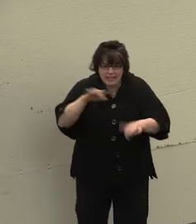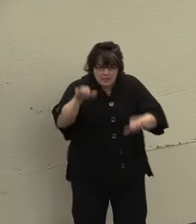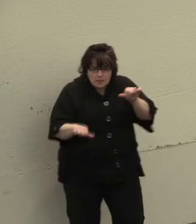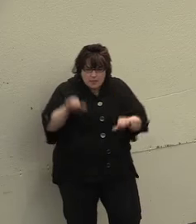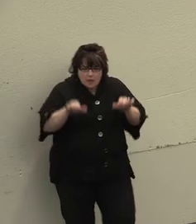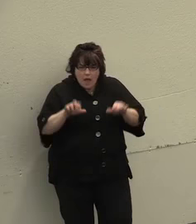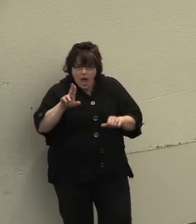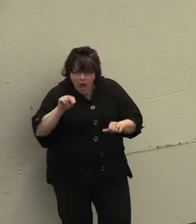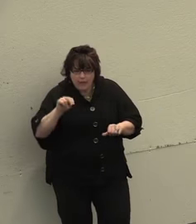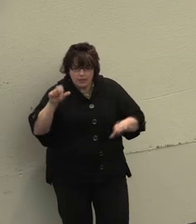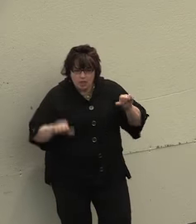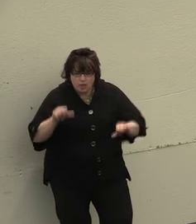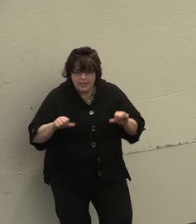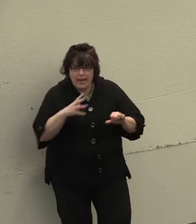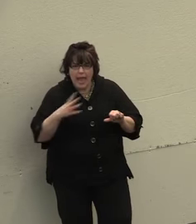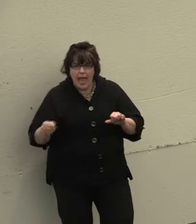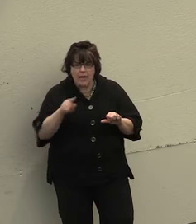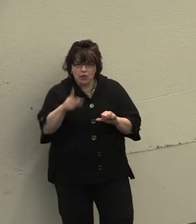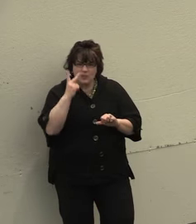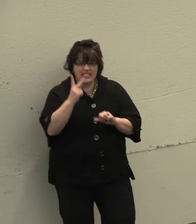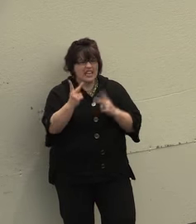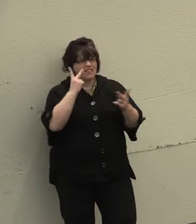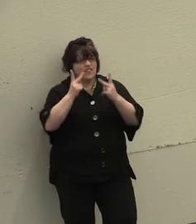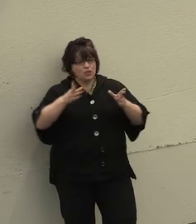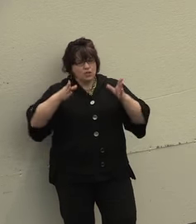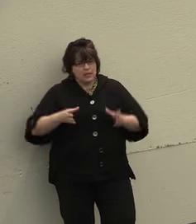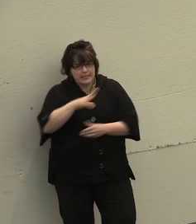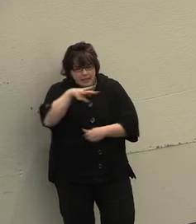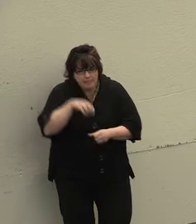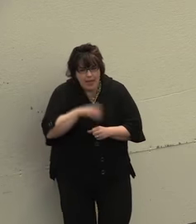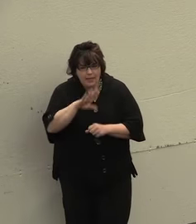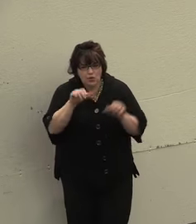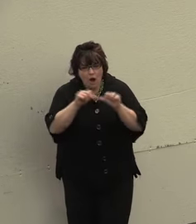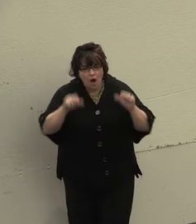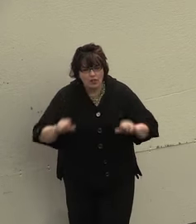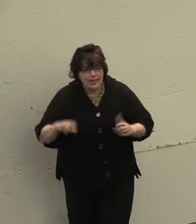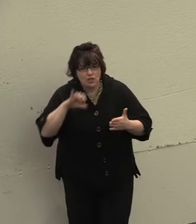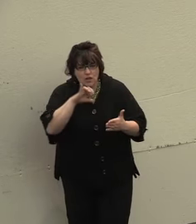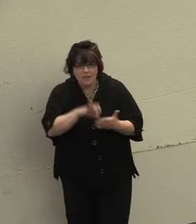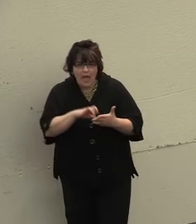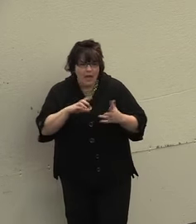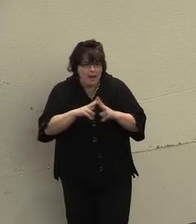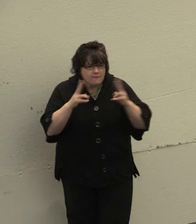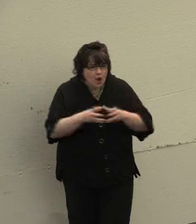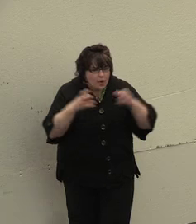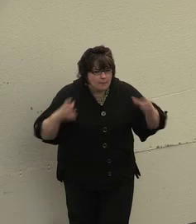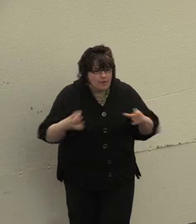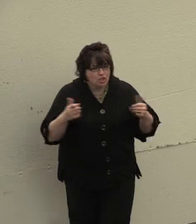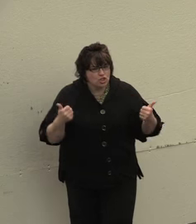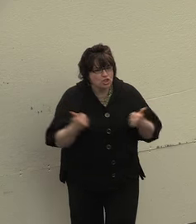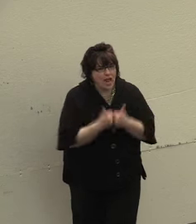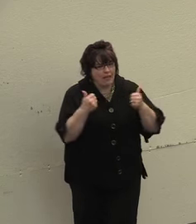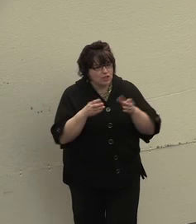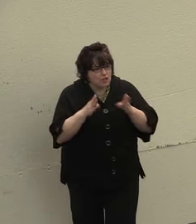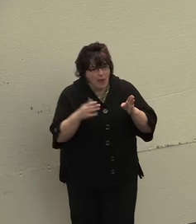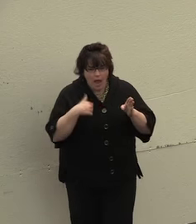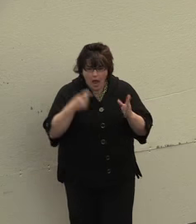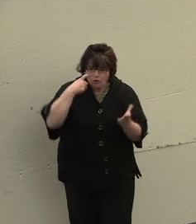that embedded in your architecture project, which tremendously challenge the way that I recognize architecture.